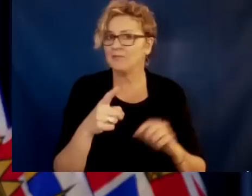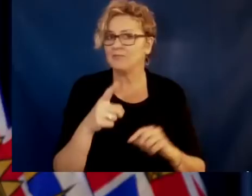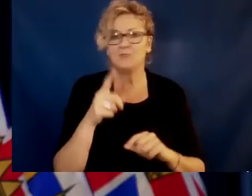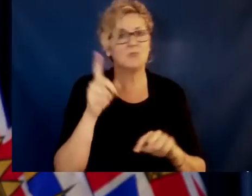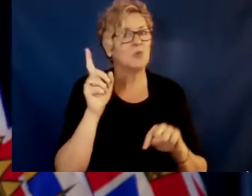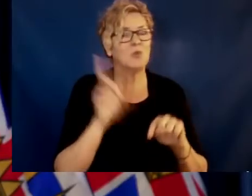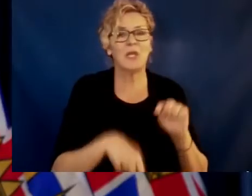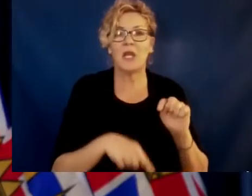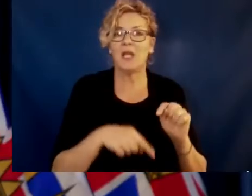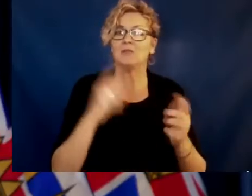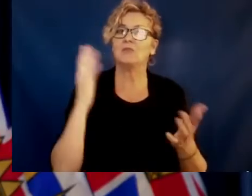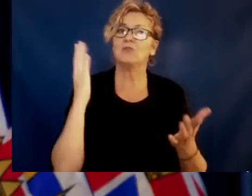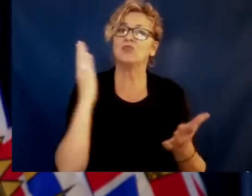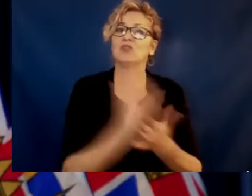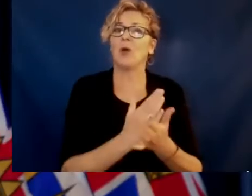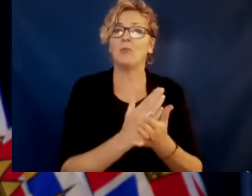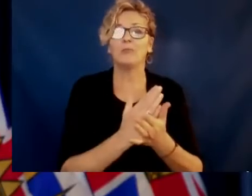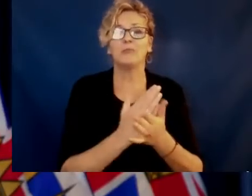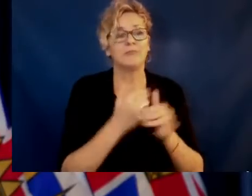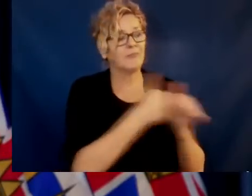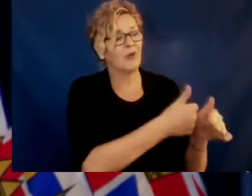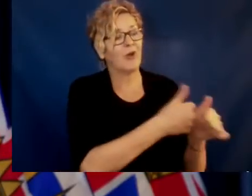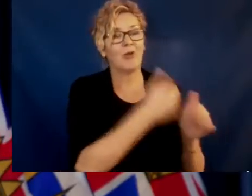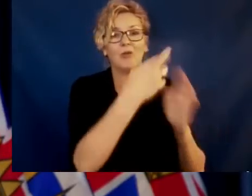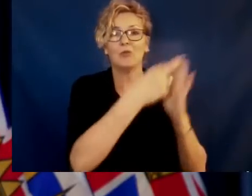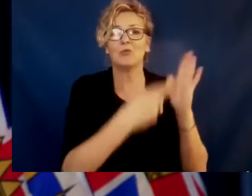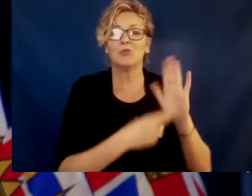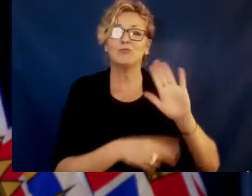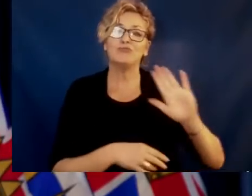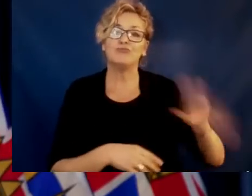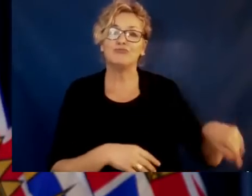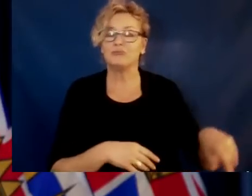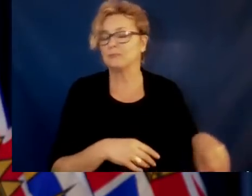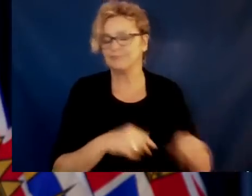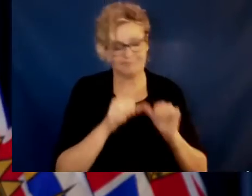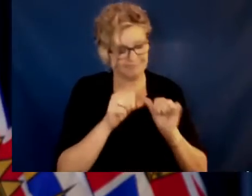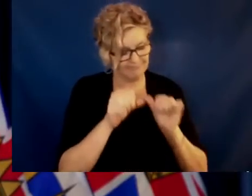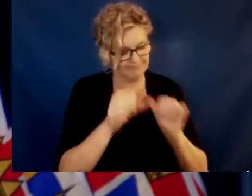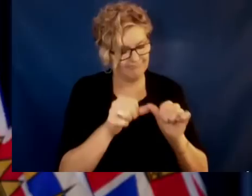need to, taking all those measures that we have been doing and not losing heart.